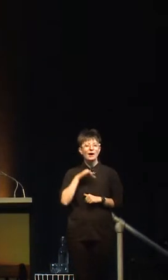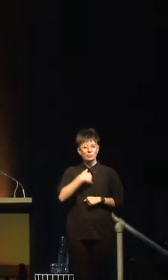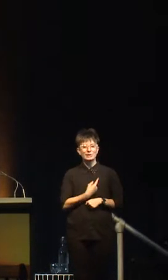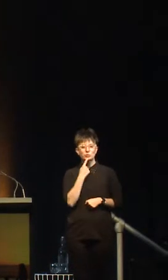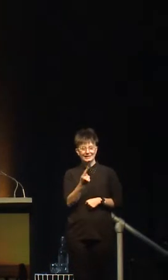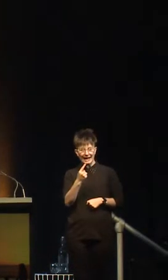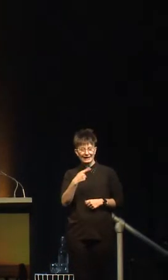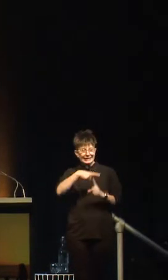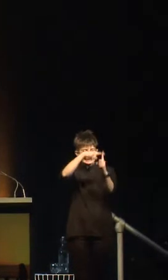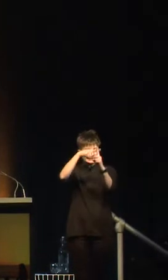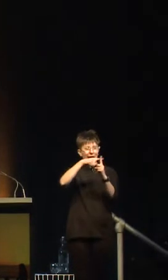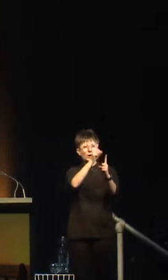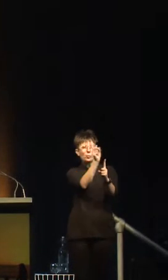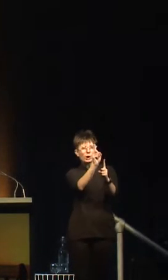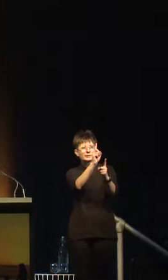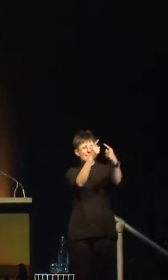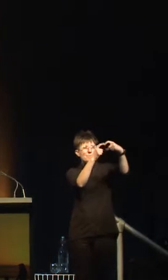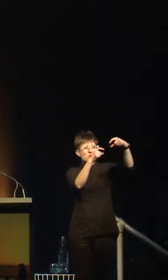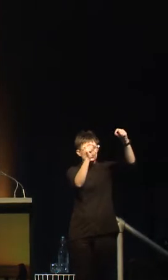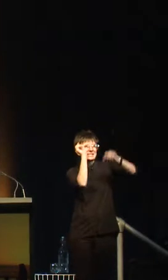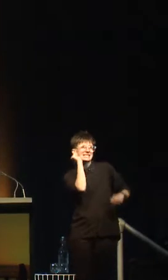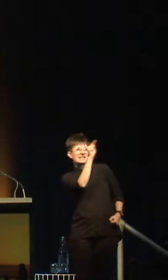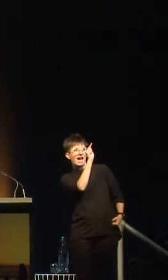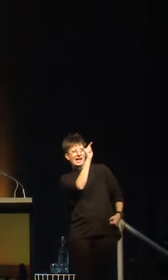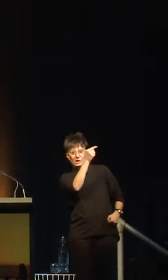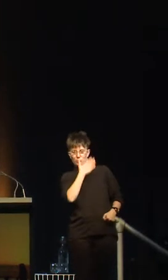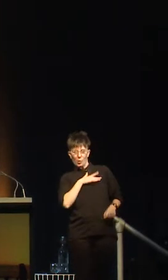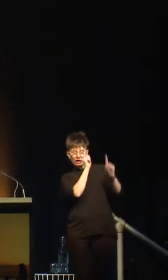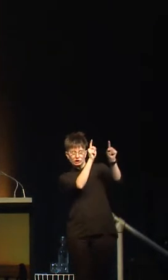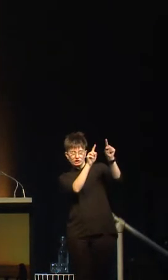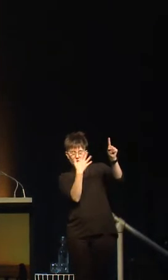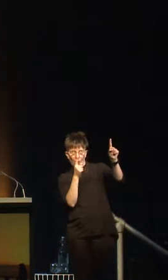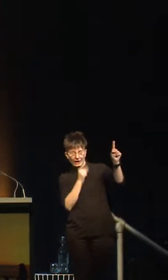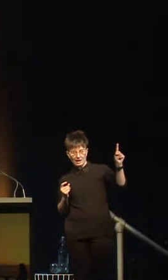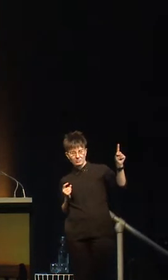to end up even if today, we don't have everything that we need to get there.